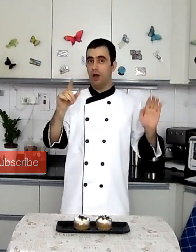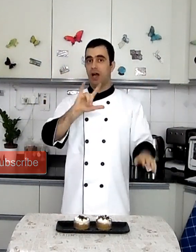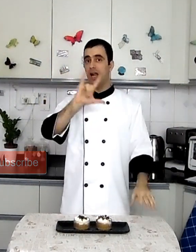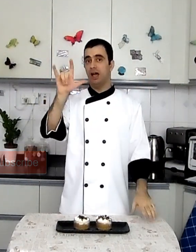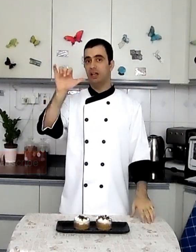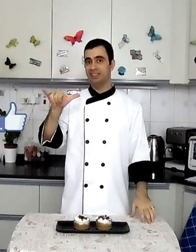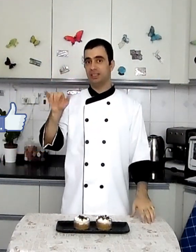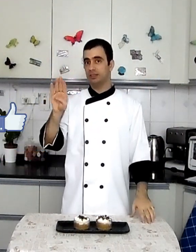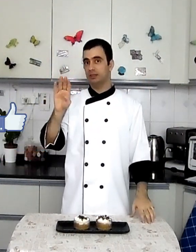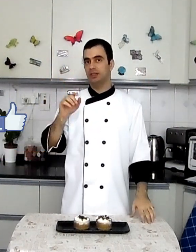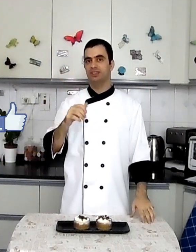and Like و لايك